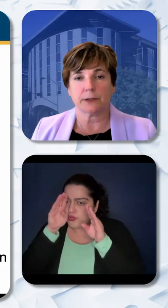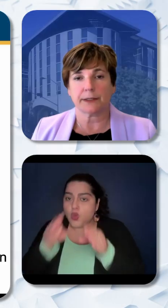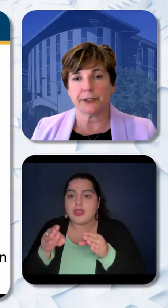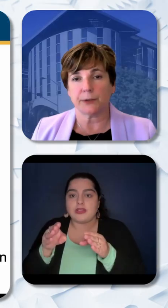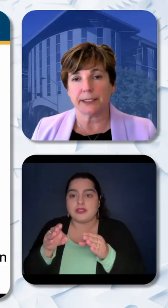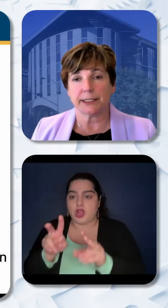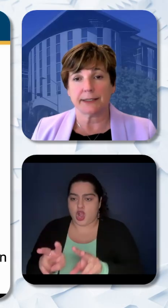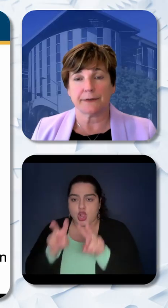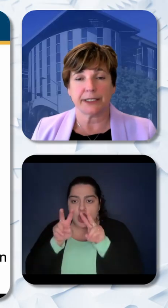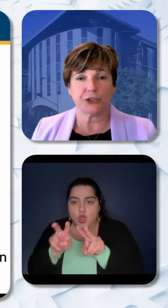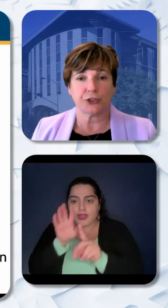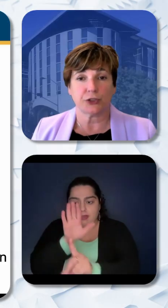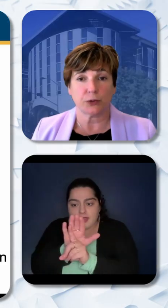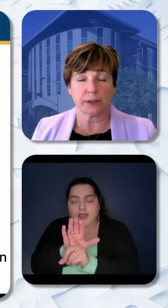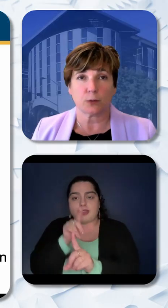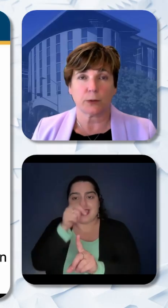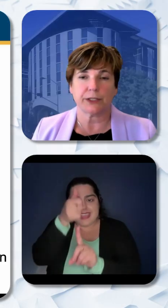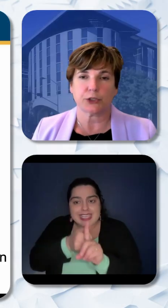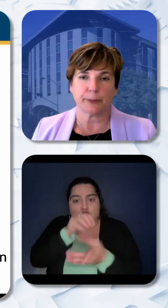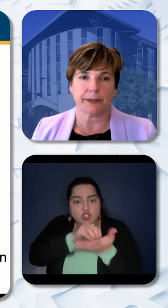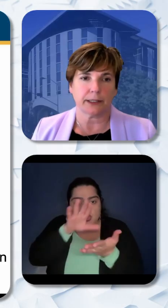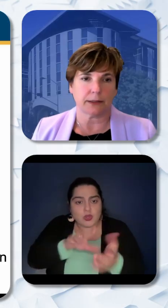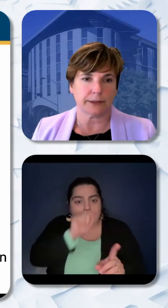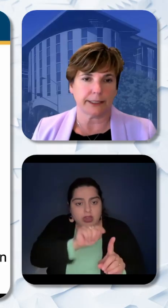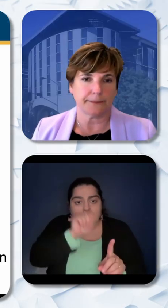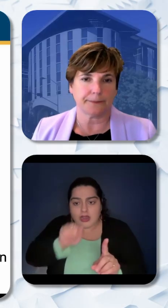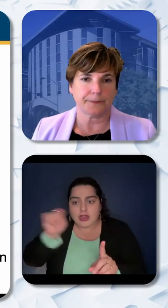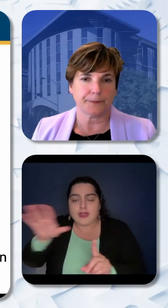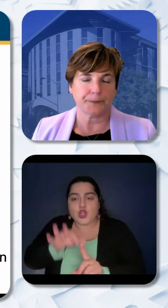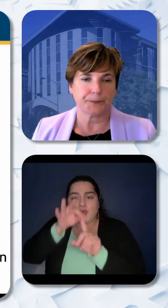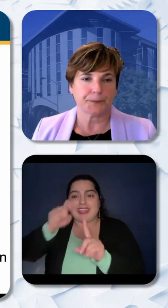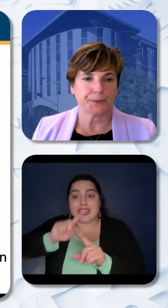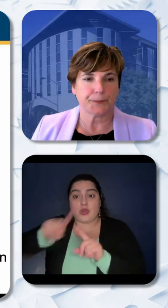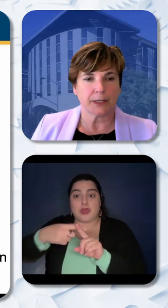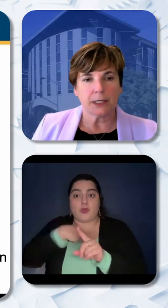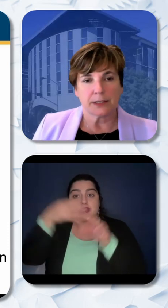to look at the unique needs of each student when we determine their LRE.